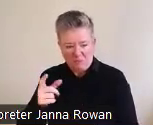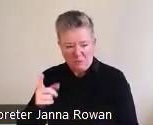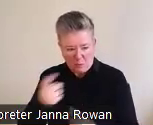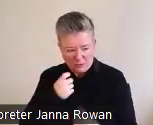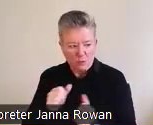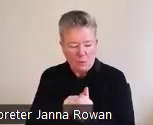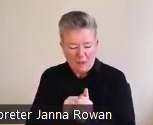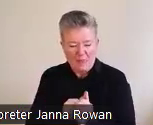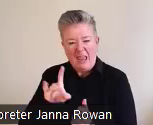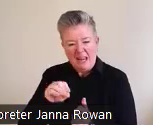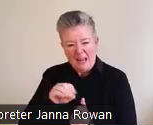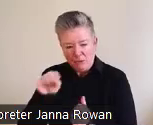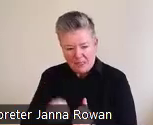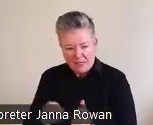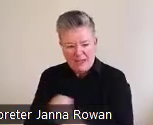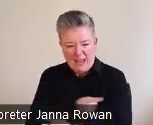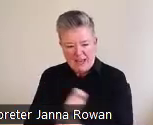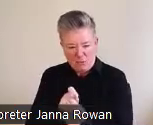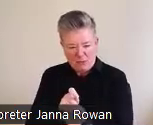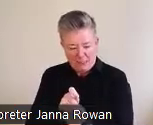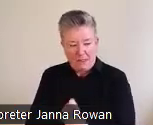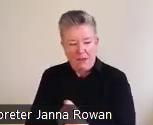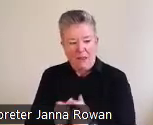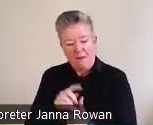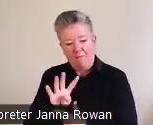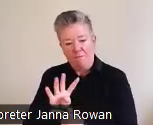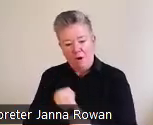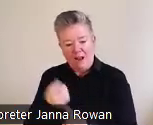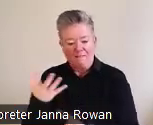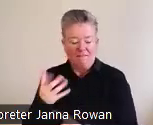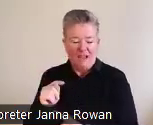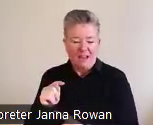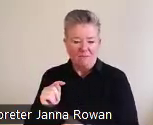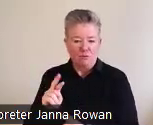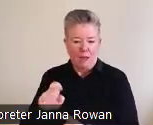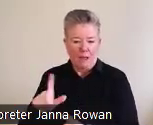with 80% accuracy and 4 out of 5 trials